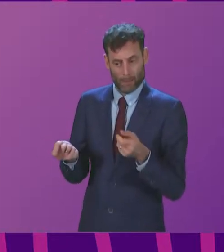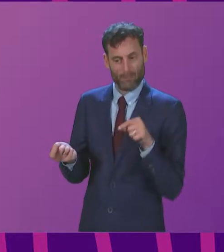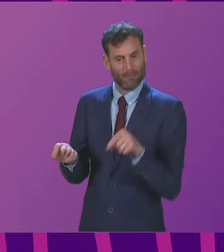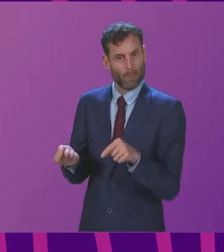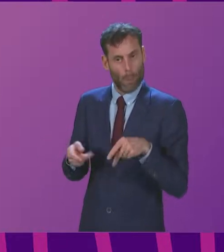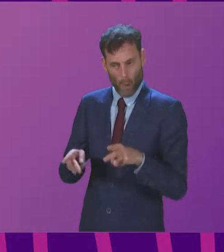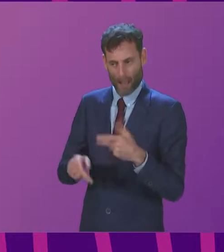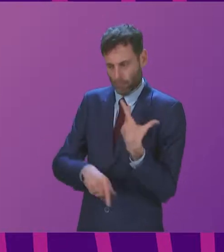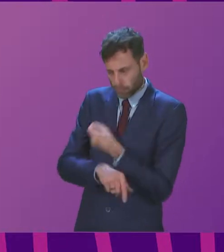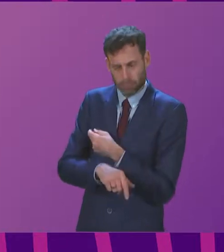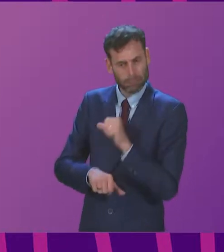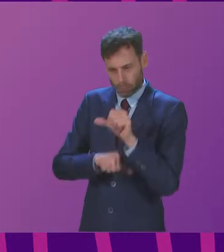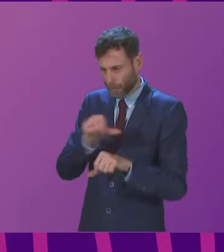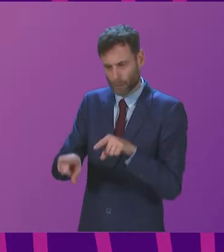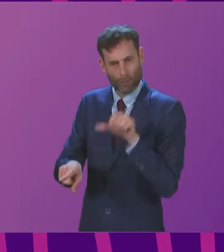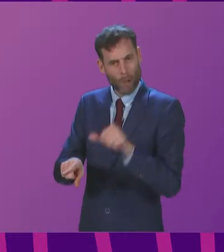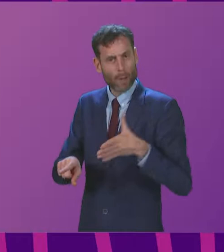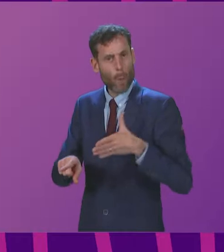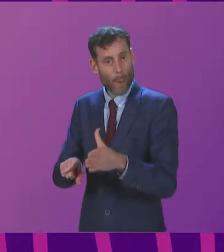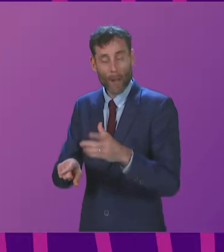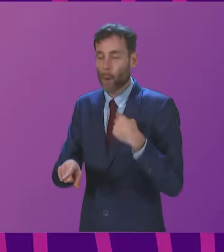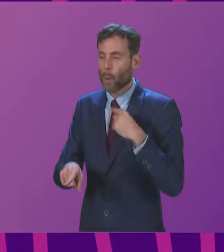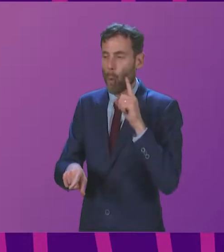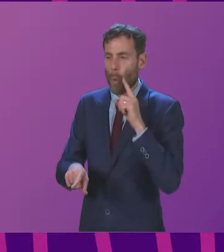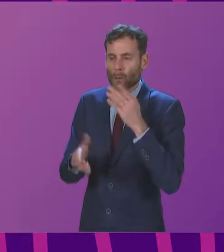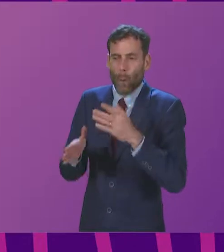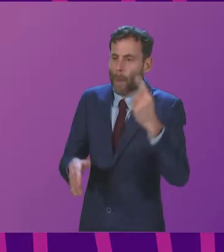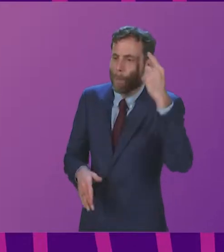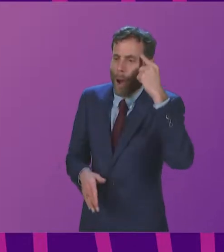Of course, we keep an open mind to other approaches. It is worth noting that mass